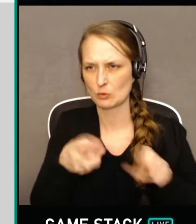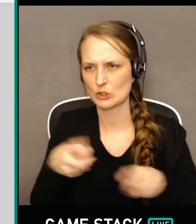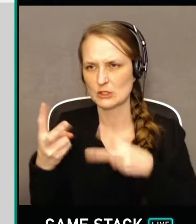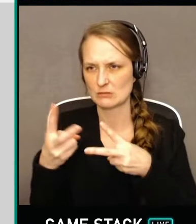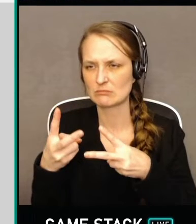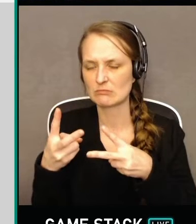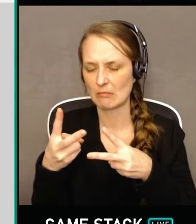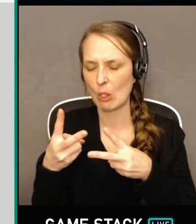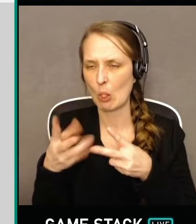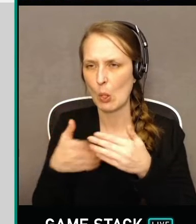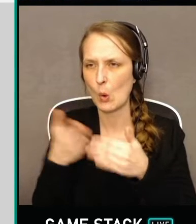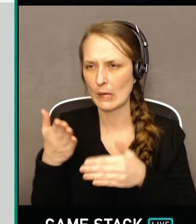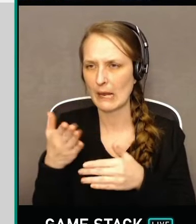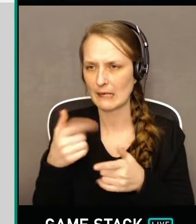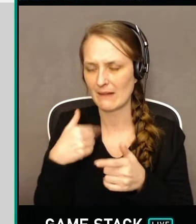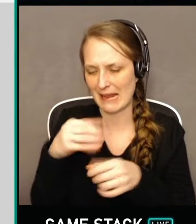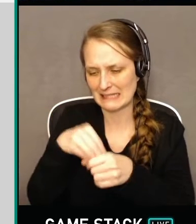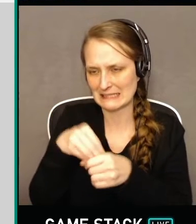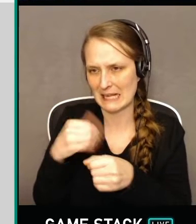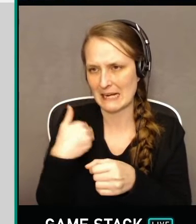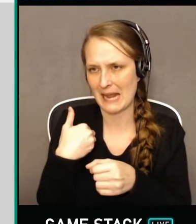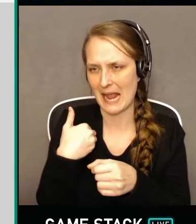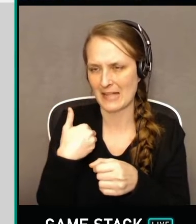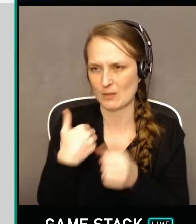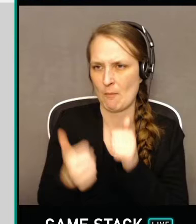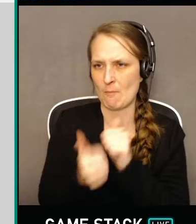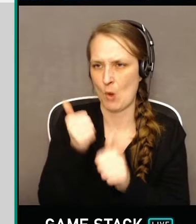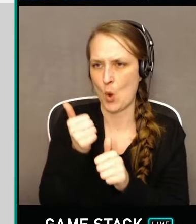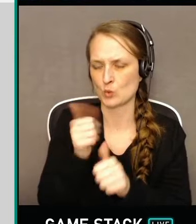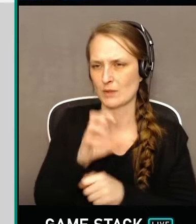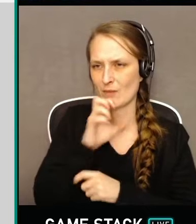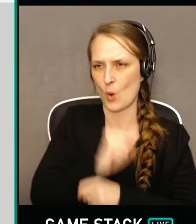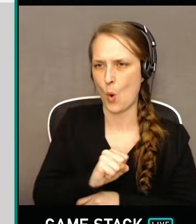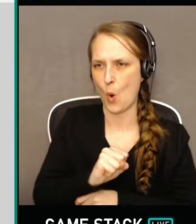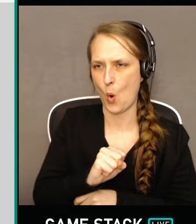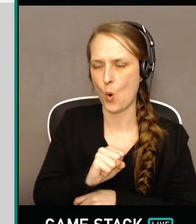which now contains the bulk of what used to be the old DirectX 12 runtime.